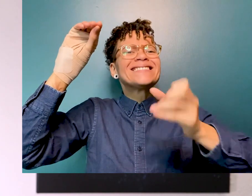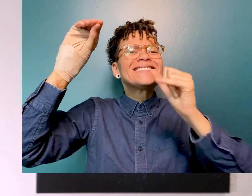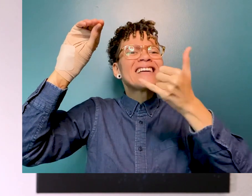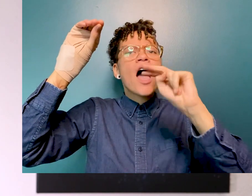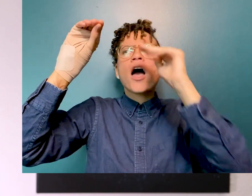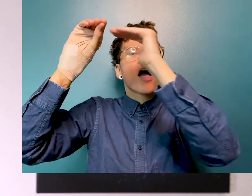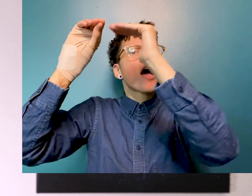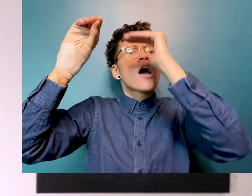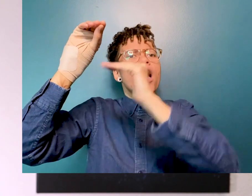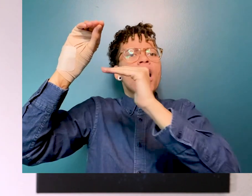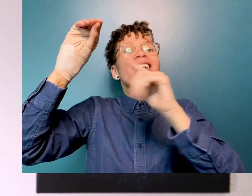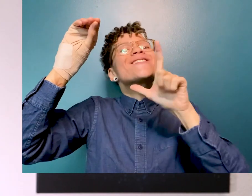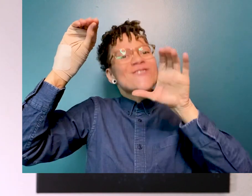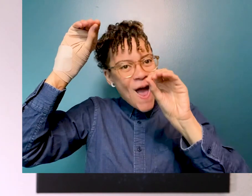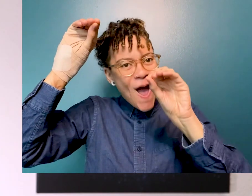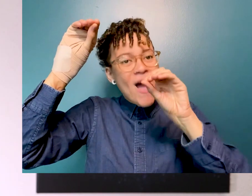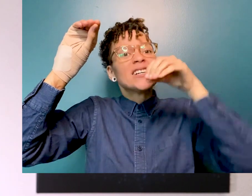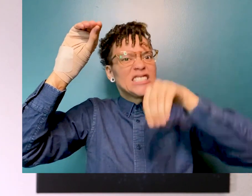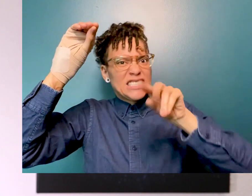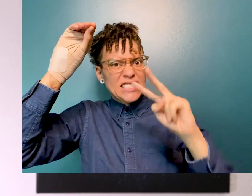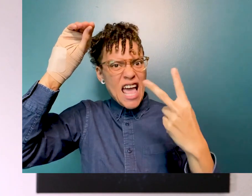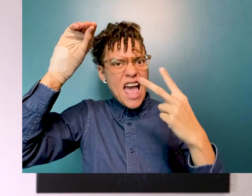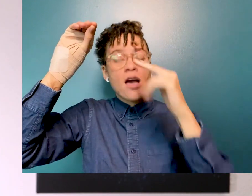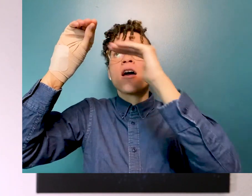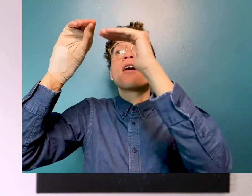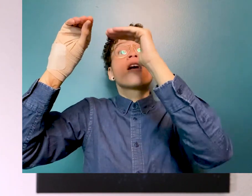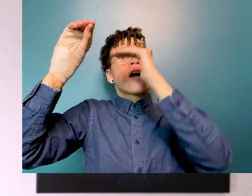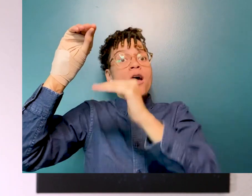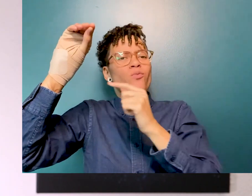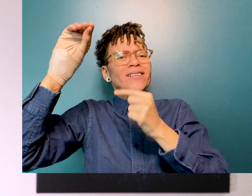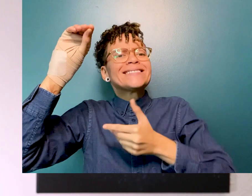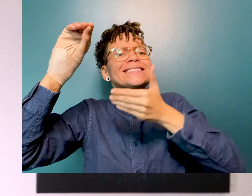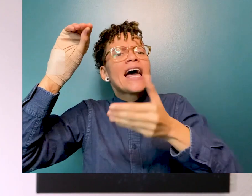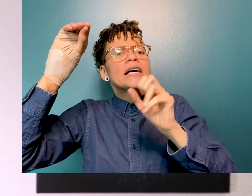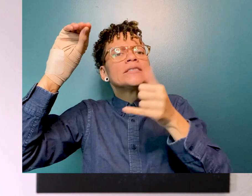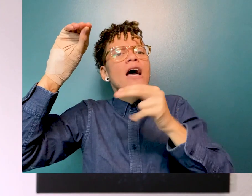So if Cancer is rising, Cancer is the first house then that means the next sign in zodiacal